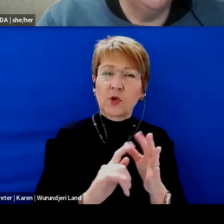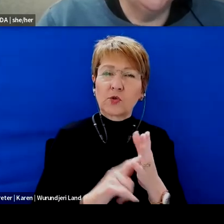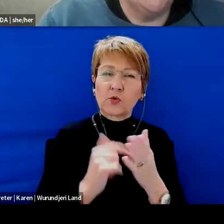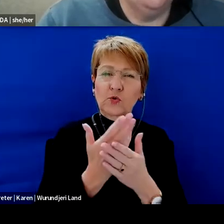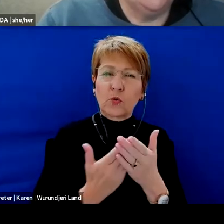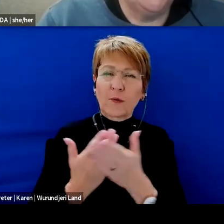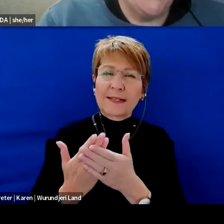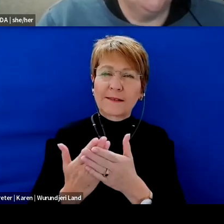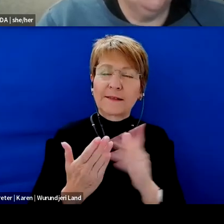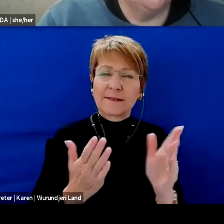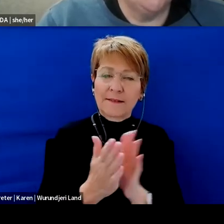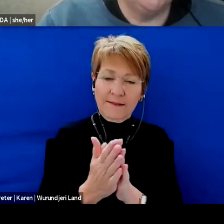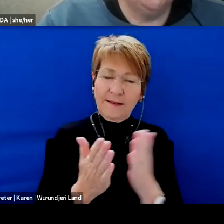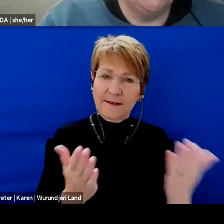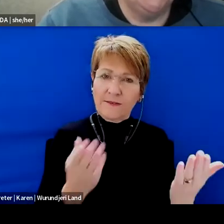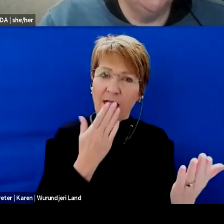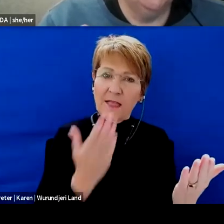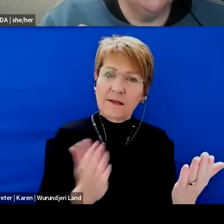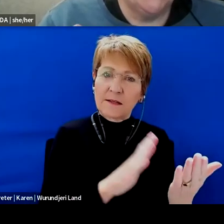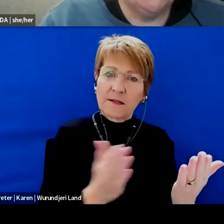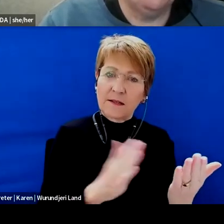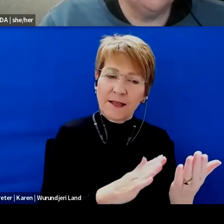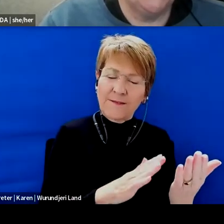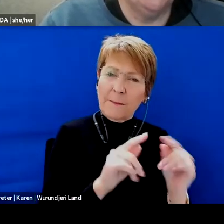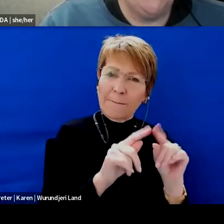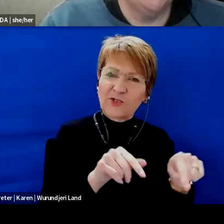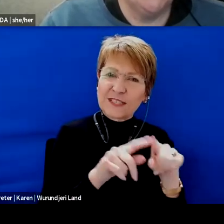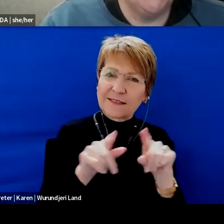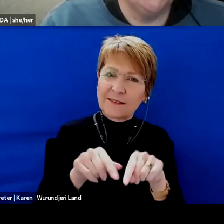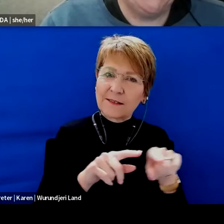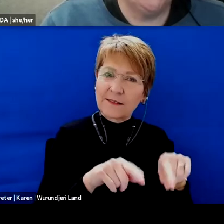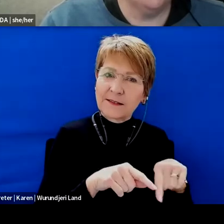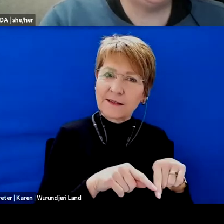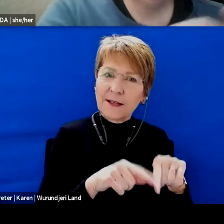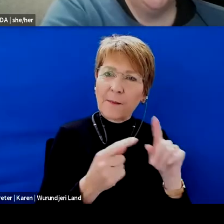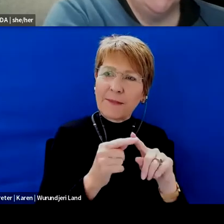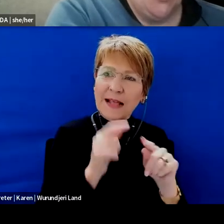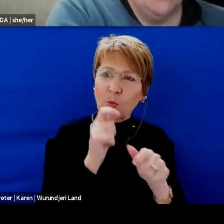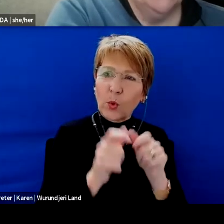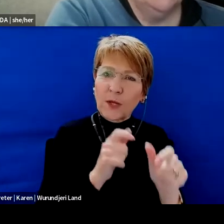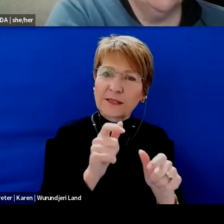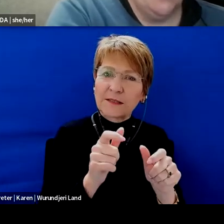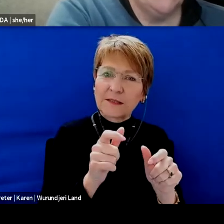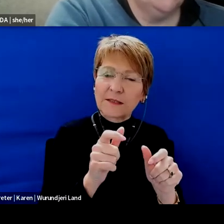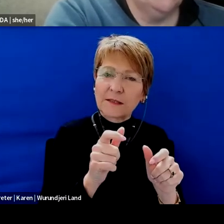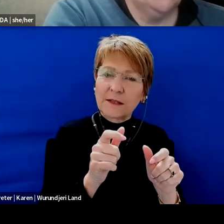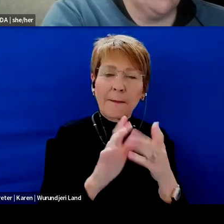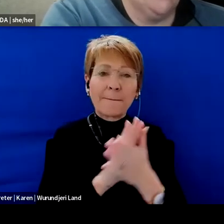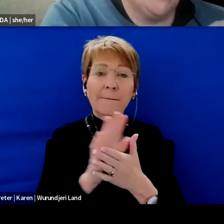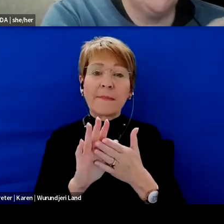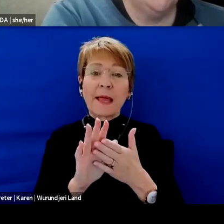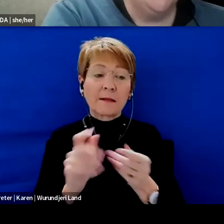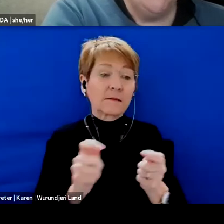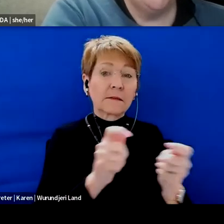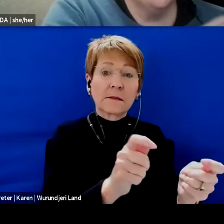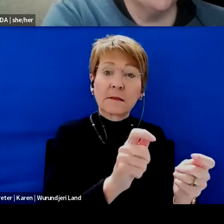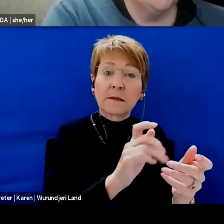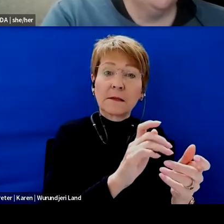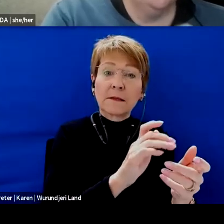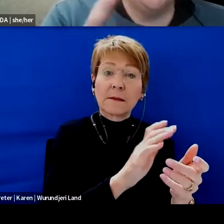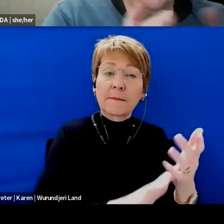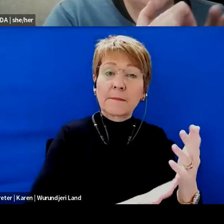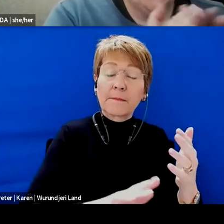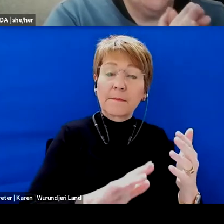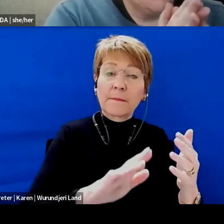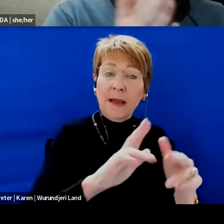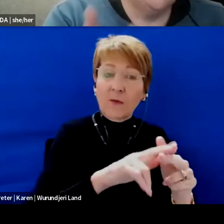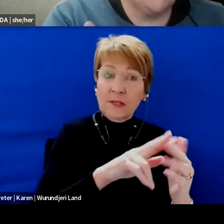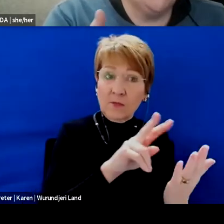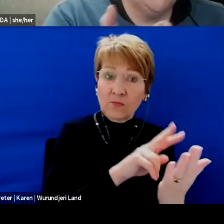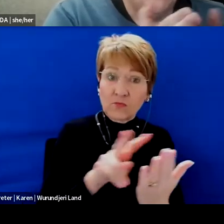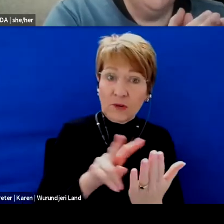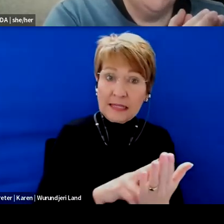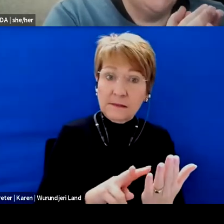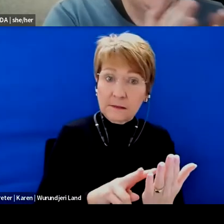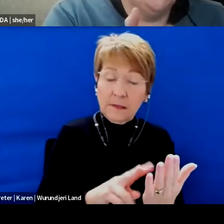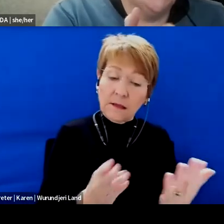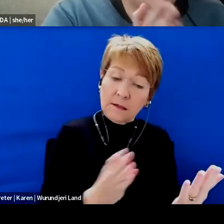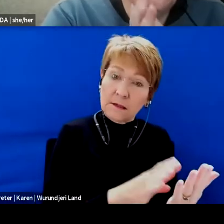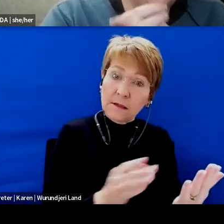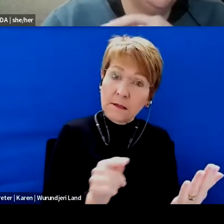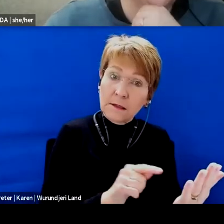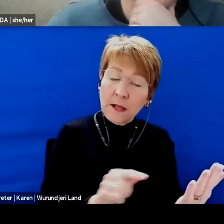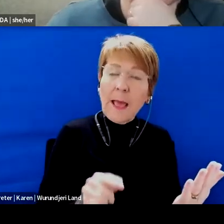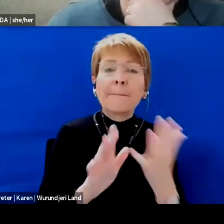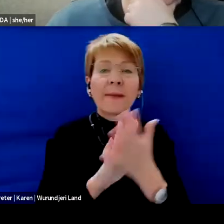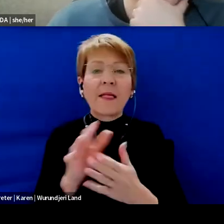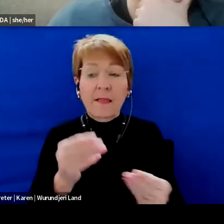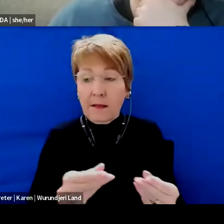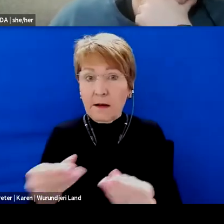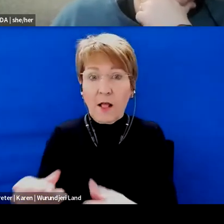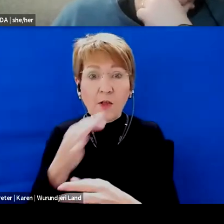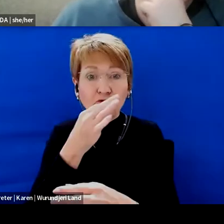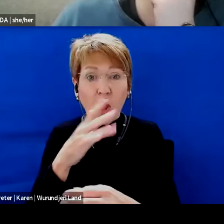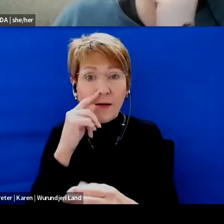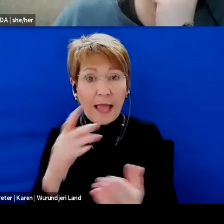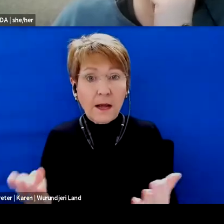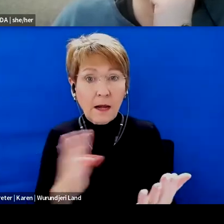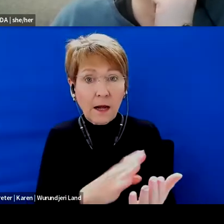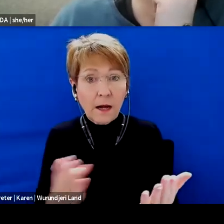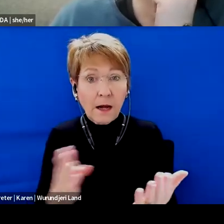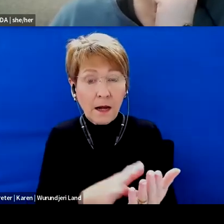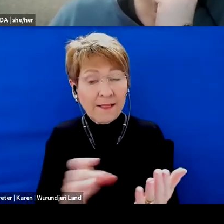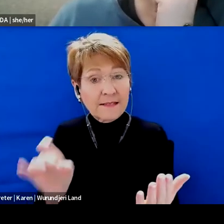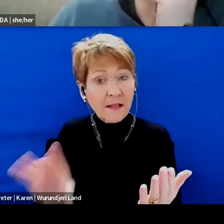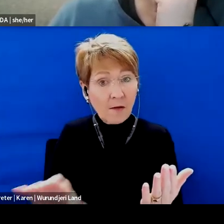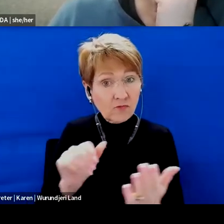But the things that the adult or the sibling in the family can read to the child. Right, so they can, they can walk them through it but then the child might have something that they can keep coming back to, if they're if they're not reading yet.